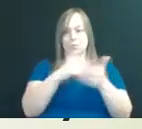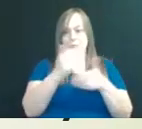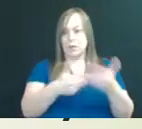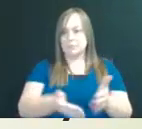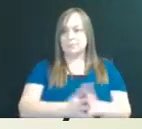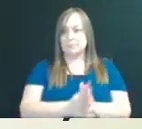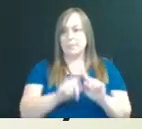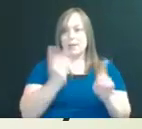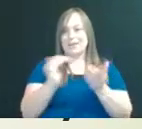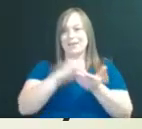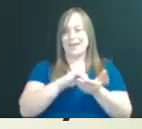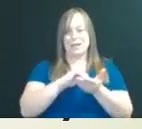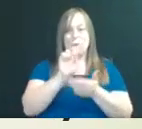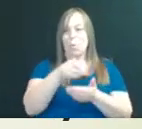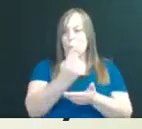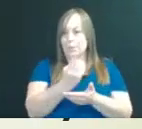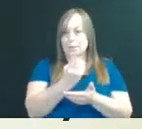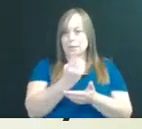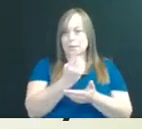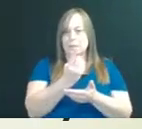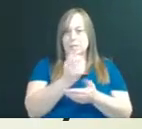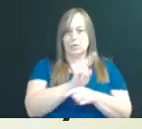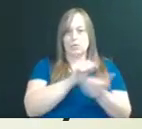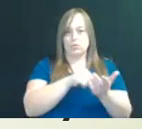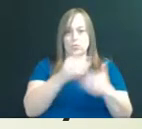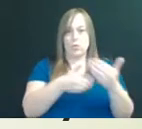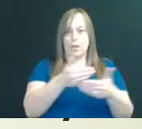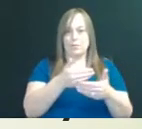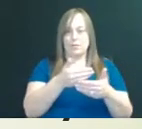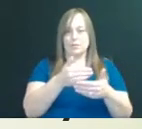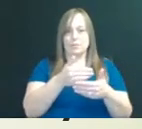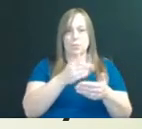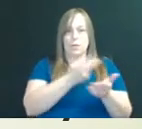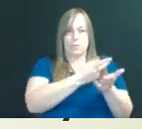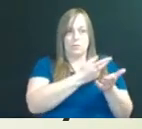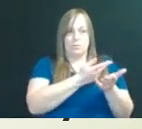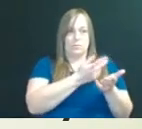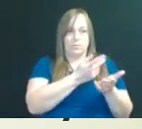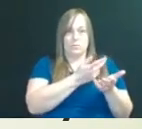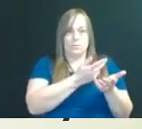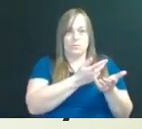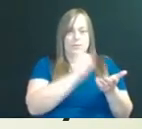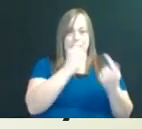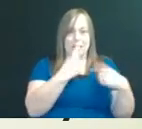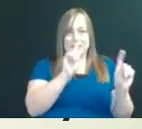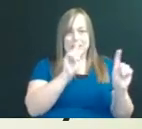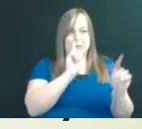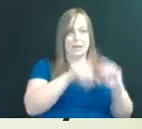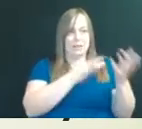But again, we only use due process when every other means fails. When we can't talk to the agency, when there's an impasse,